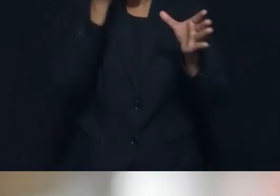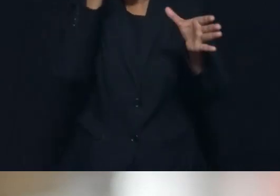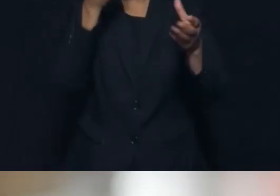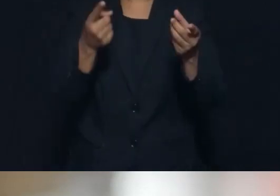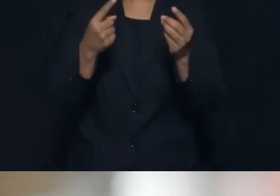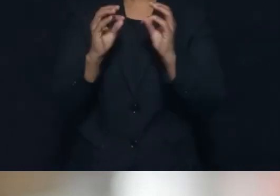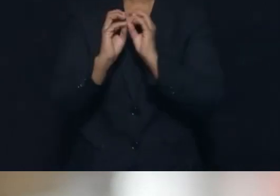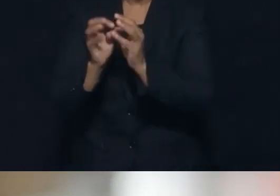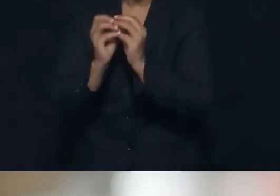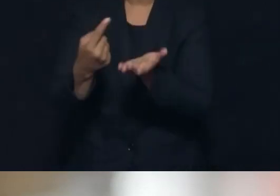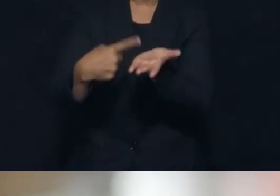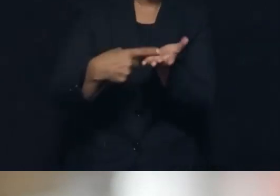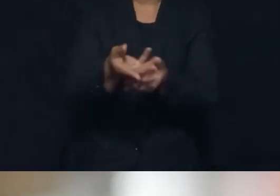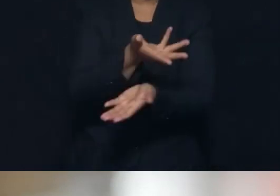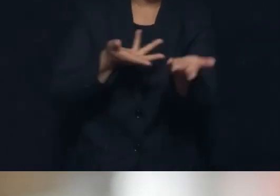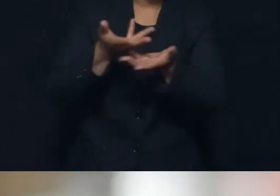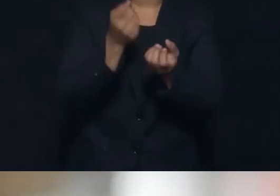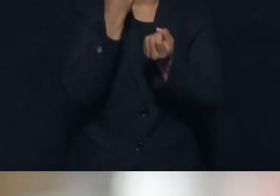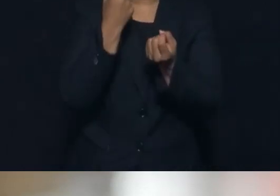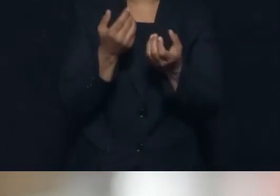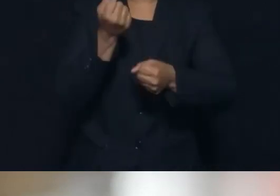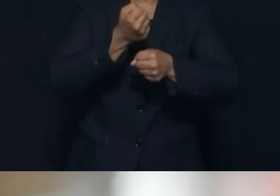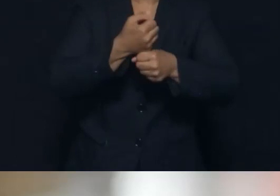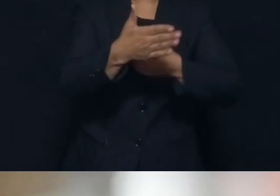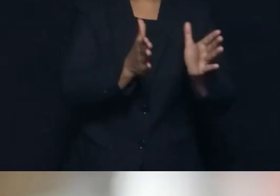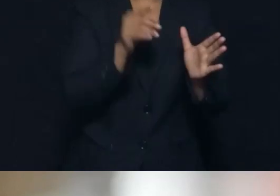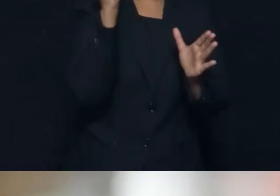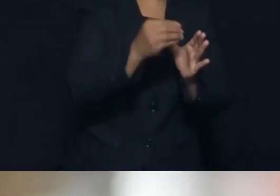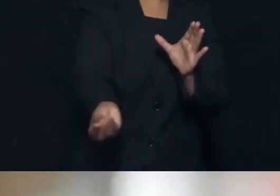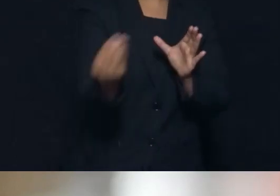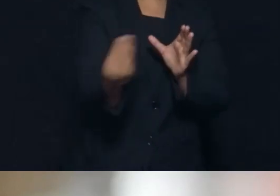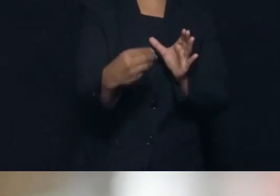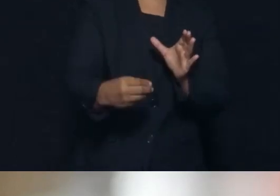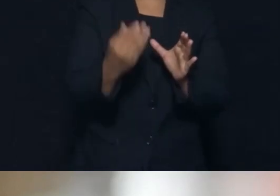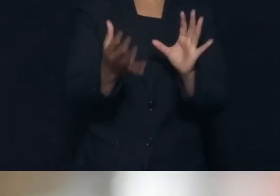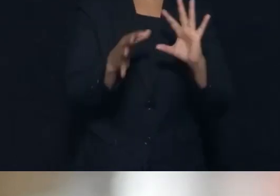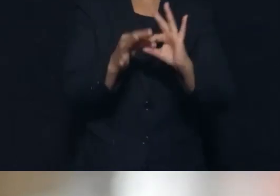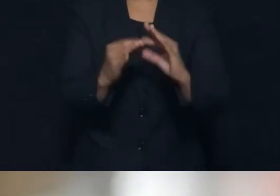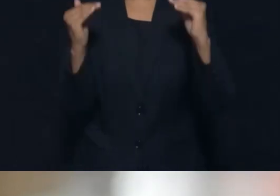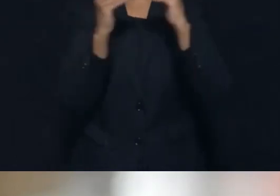I know that is a good thing. Something very important. That we need.